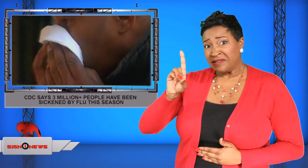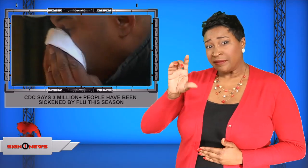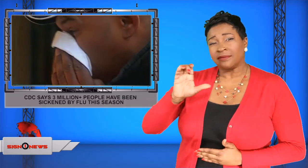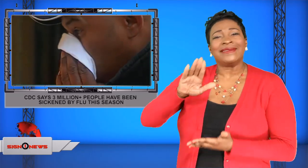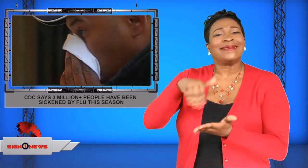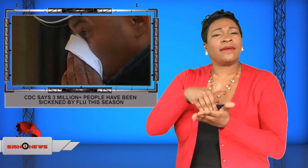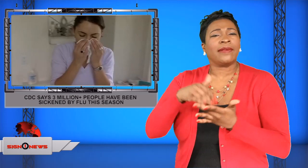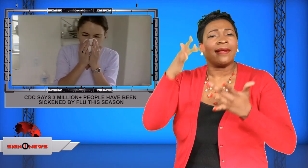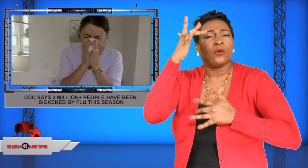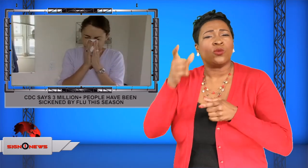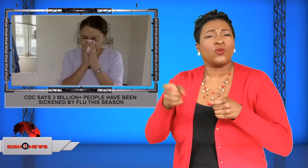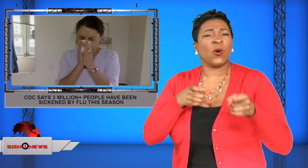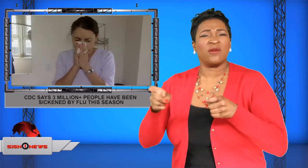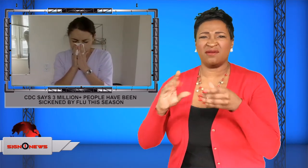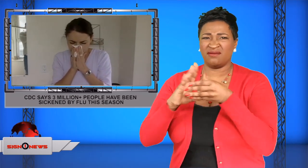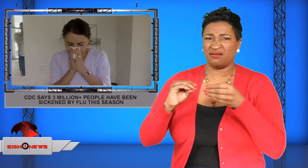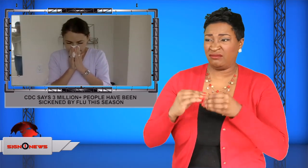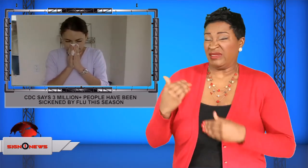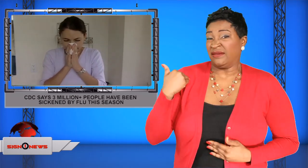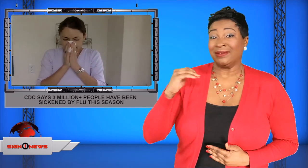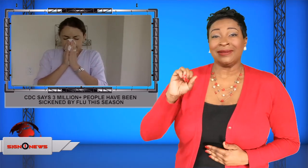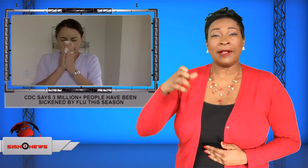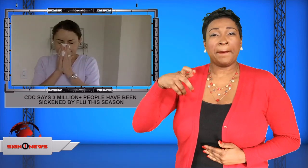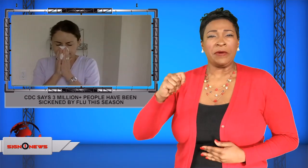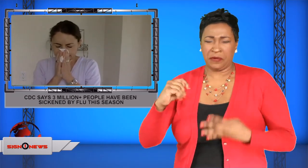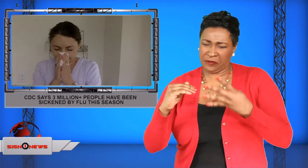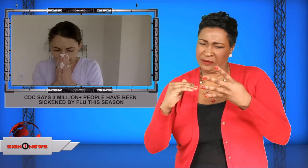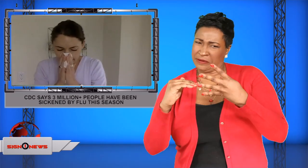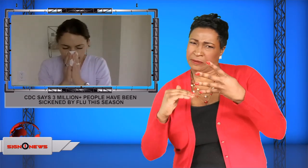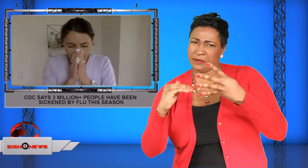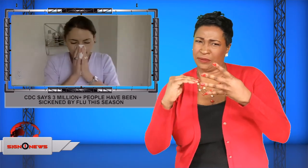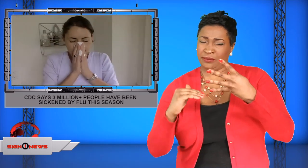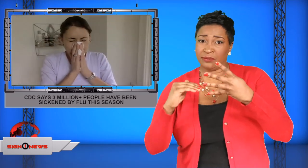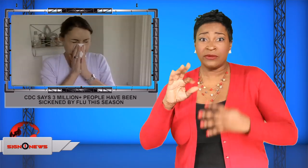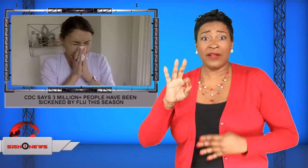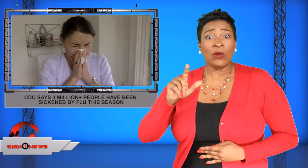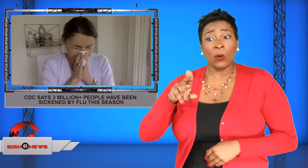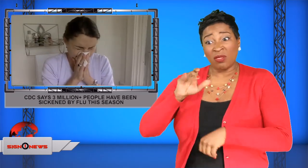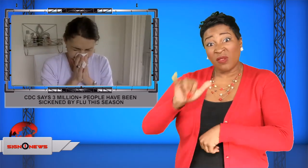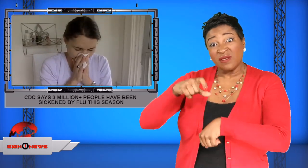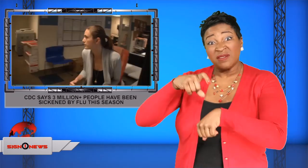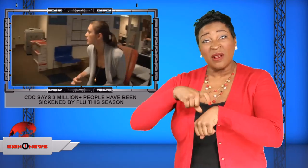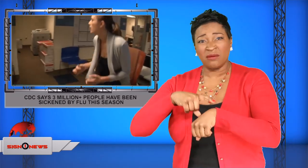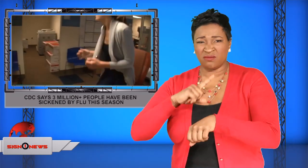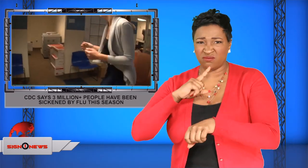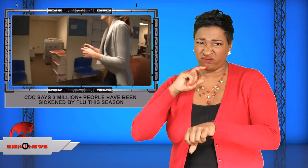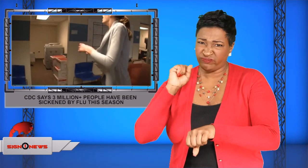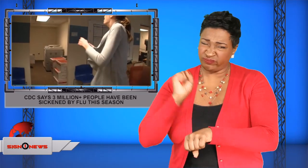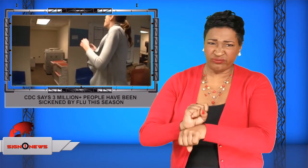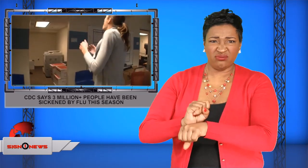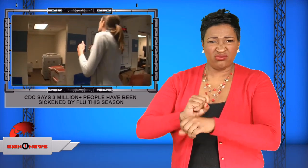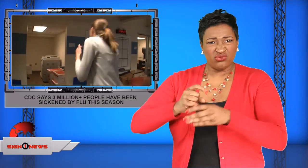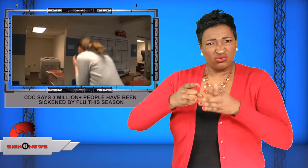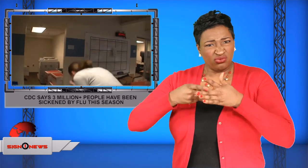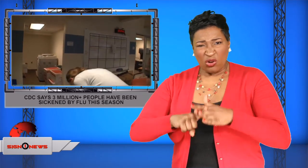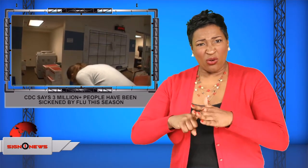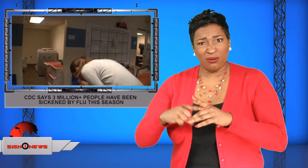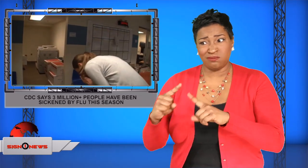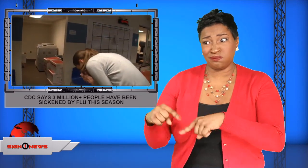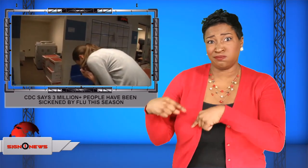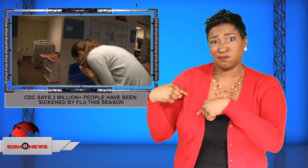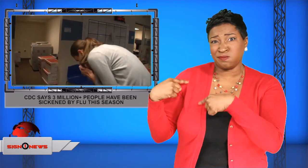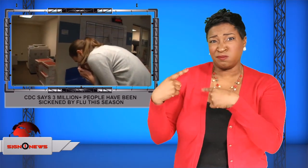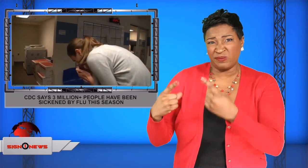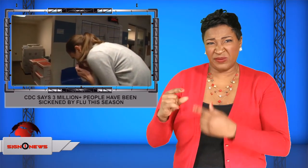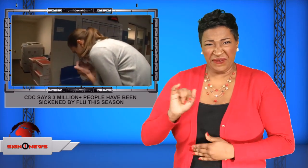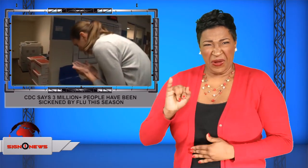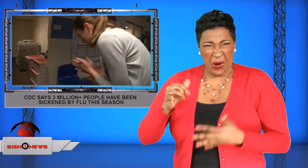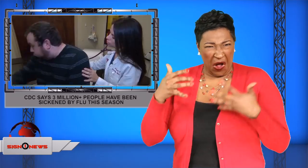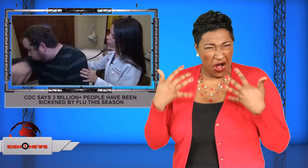The Centers for Disease Control says that infection has already killed 1,800 people